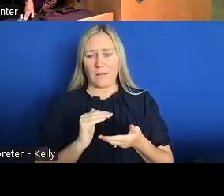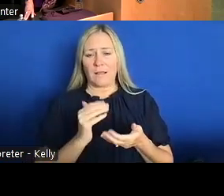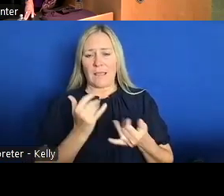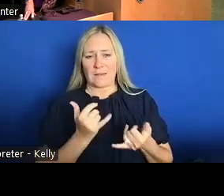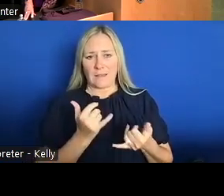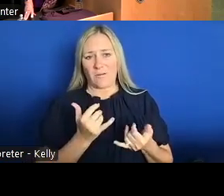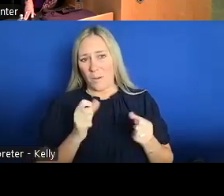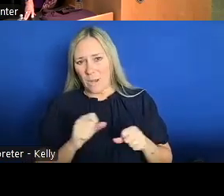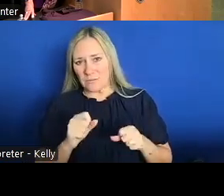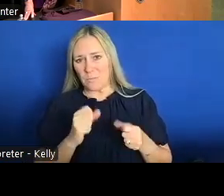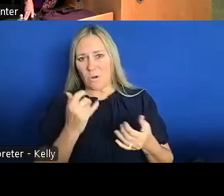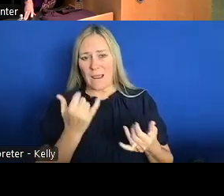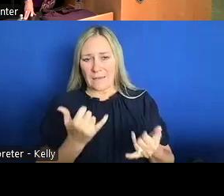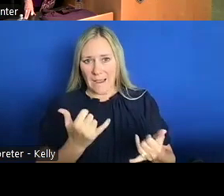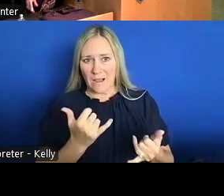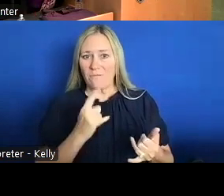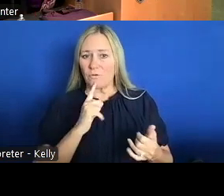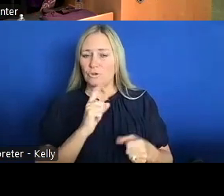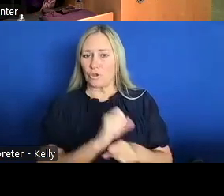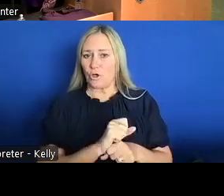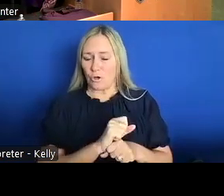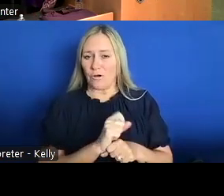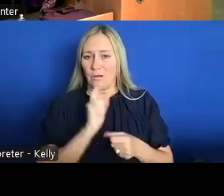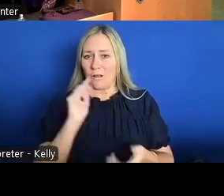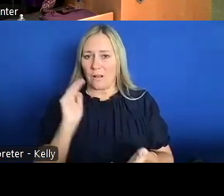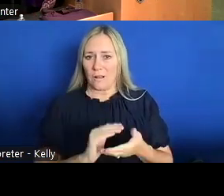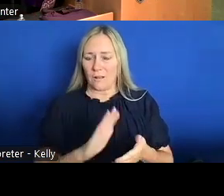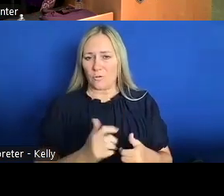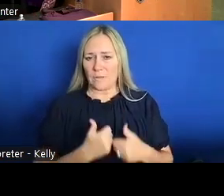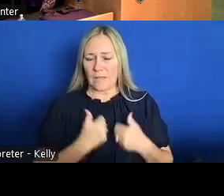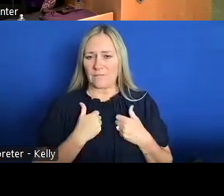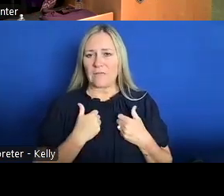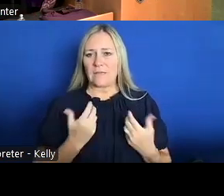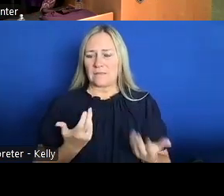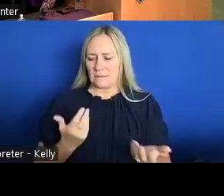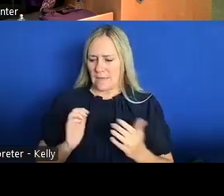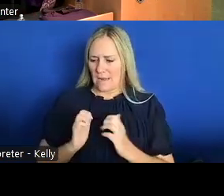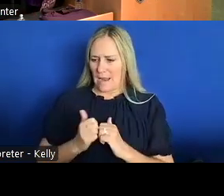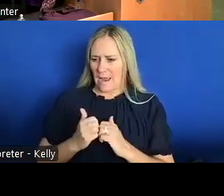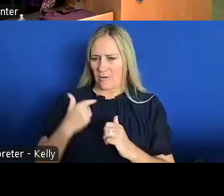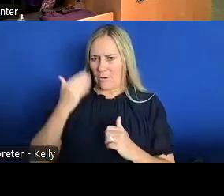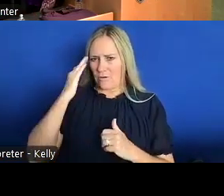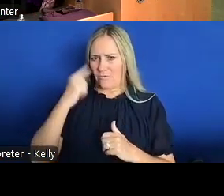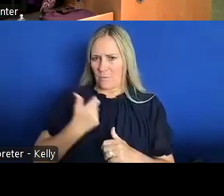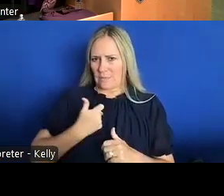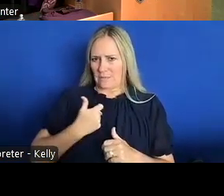and keni writes about how do I know for myself I'm a 38-year-old neurosurgeon all the research that's